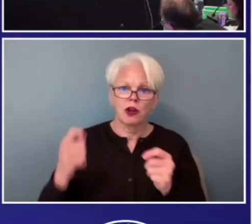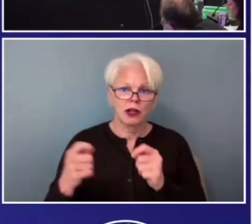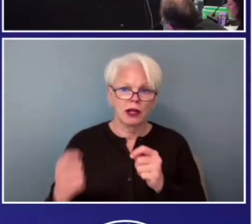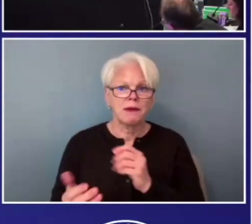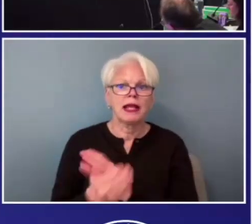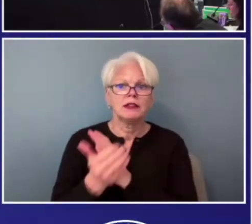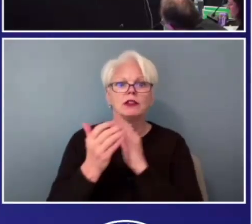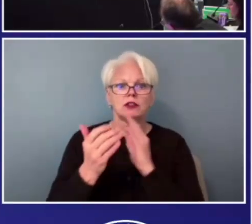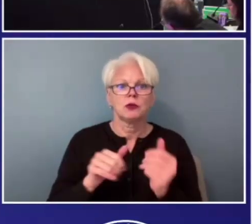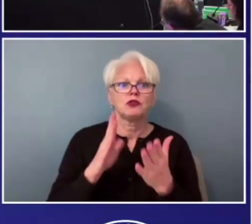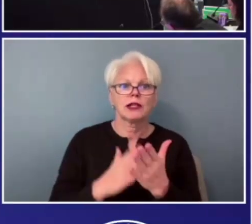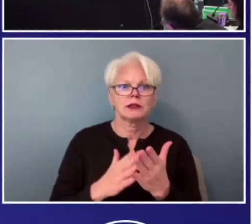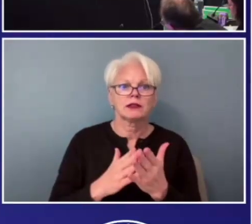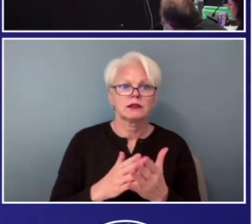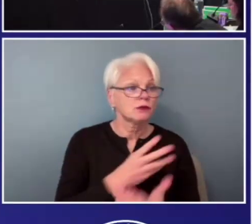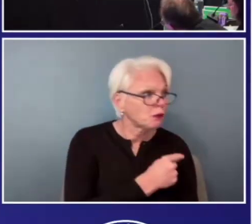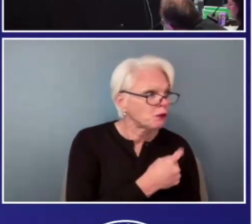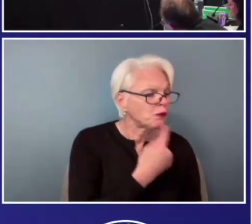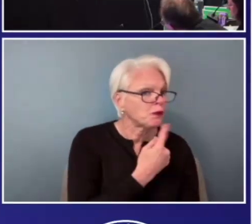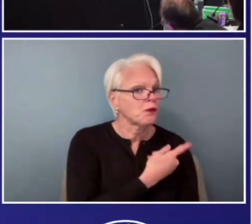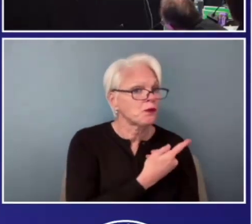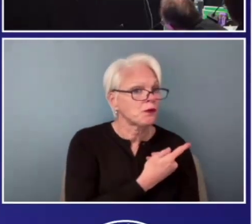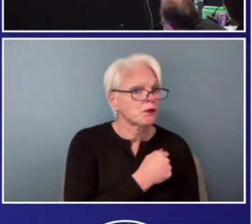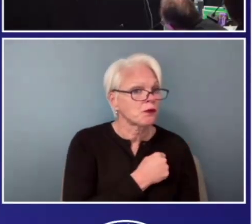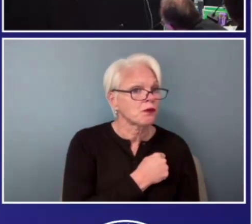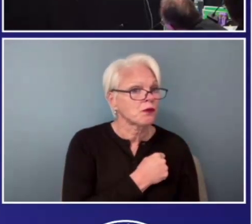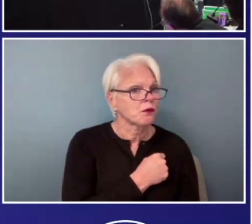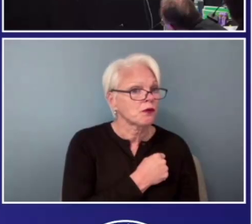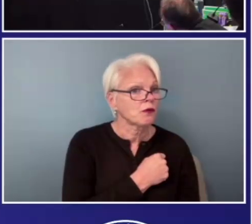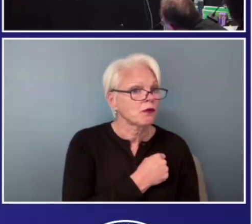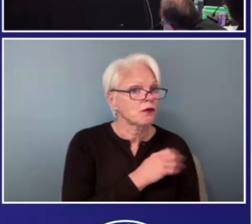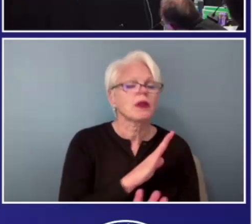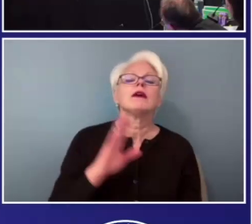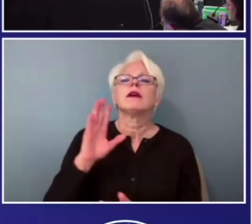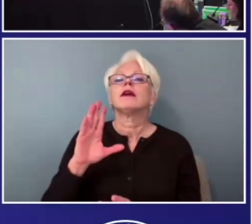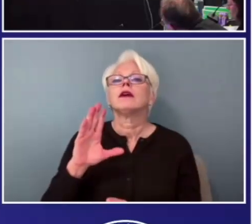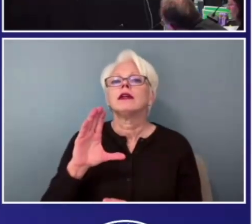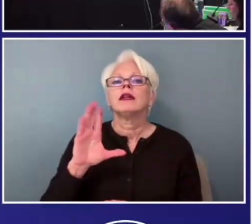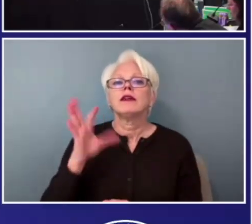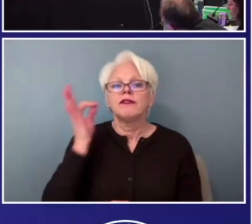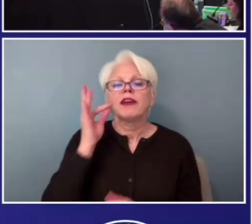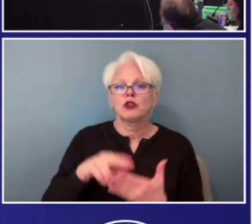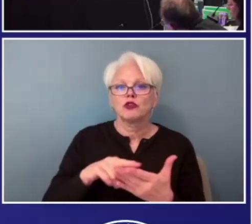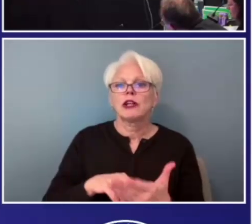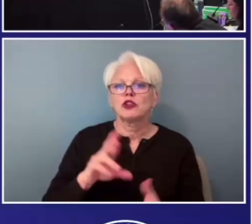Sorry, sir? Oh, Federal Register notice to address those concerns. So it would not